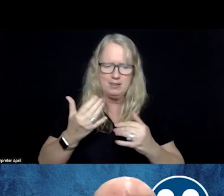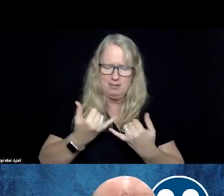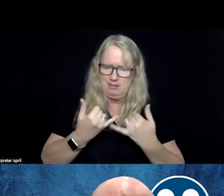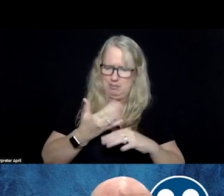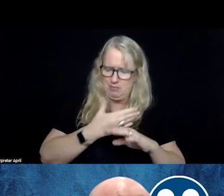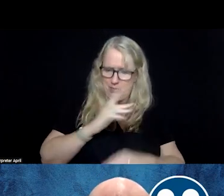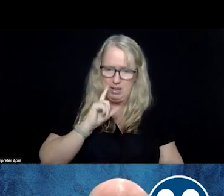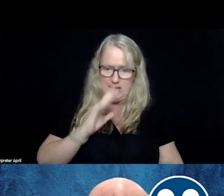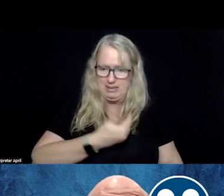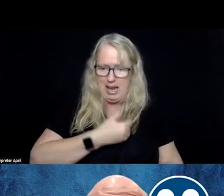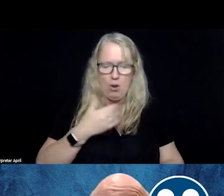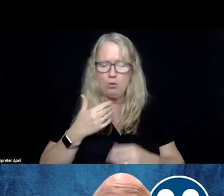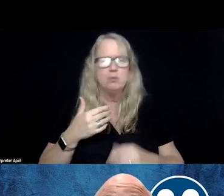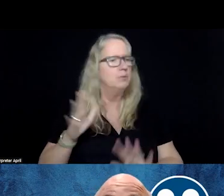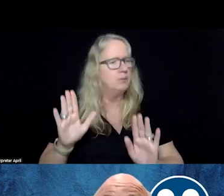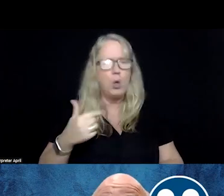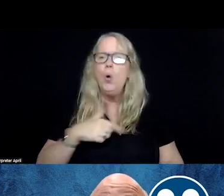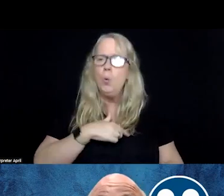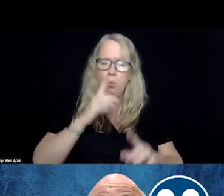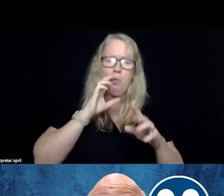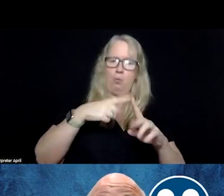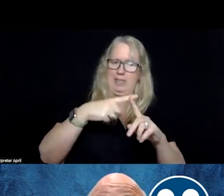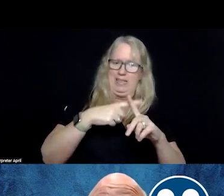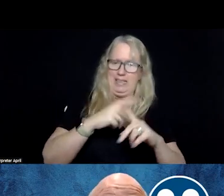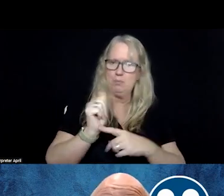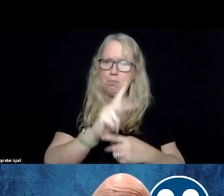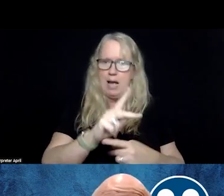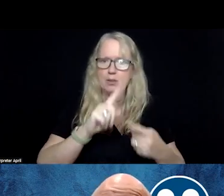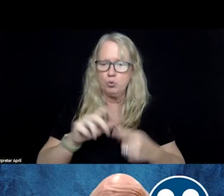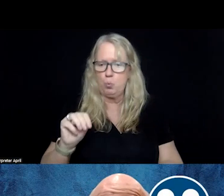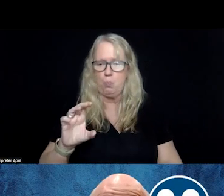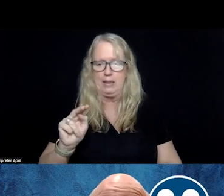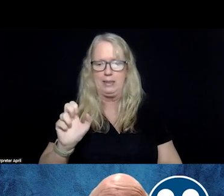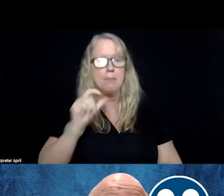PROGRAM. WE LEASE THAT SPACE TO MCNABB. IT IS NOT PART OF THE HOSPITAL,